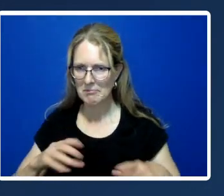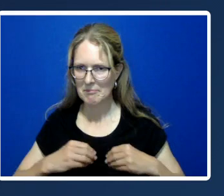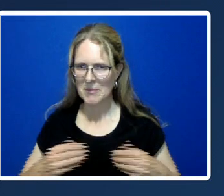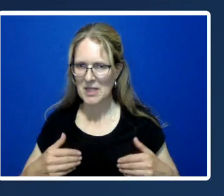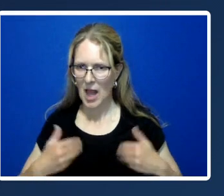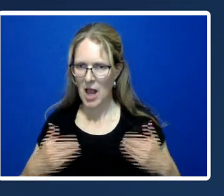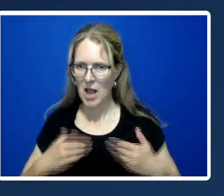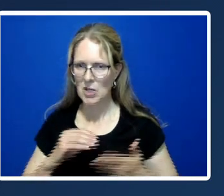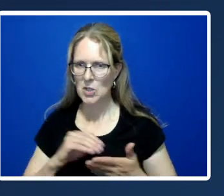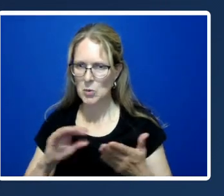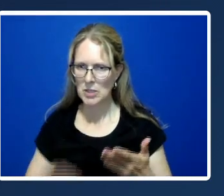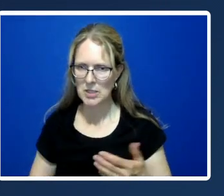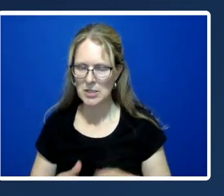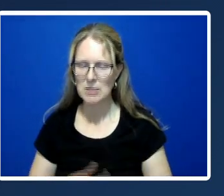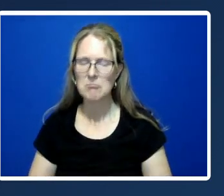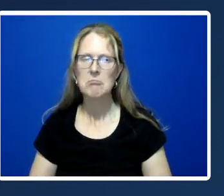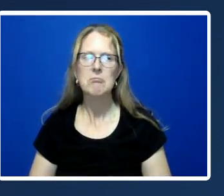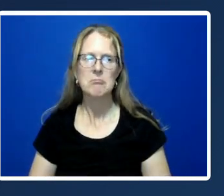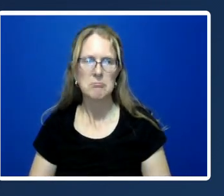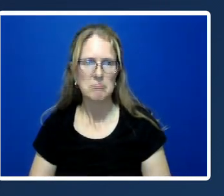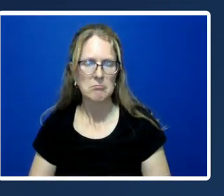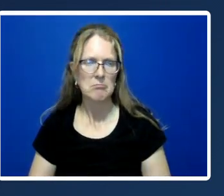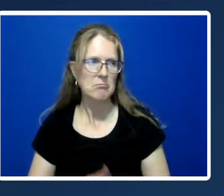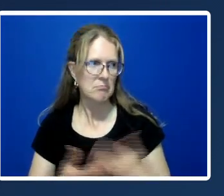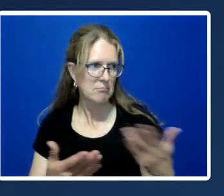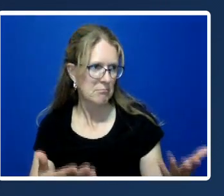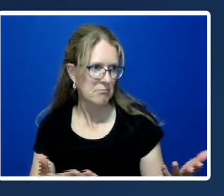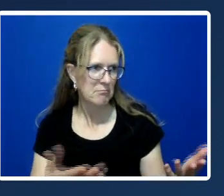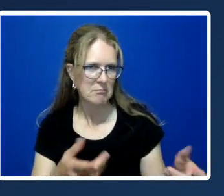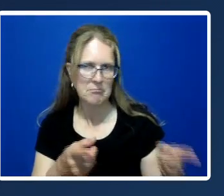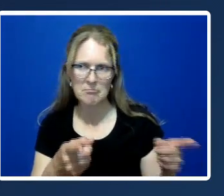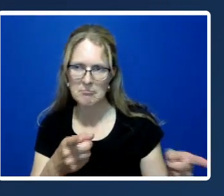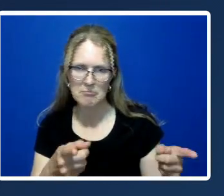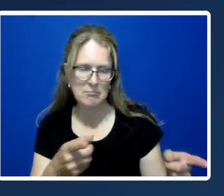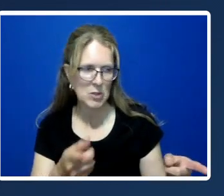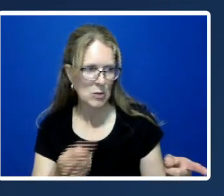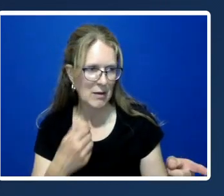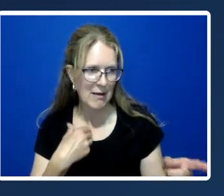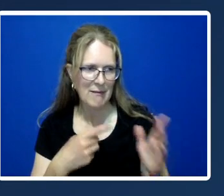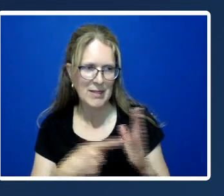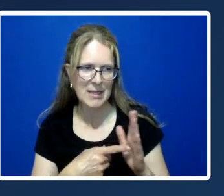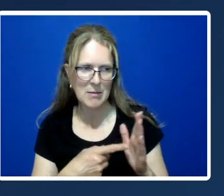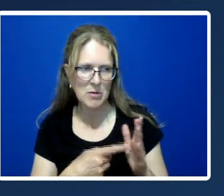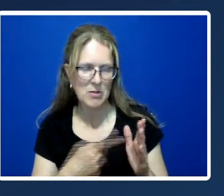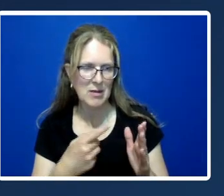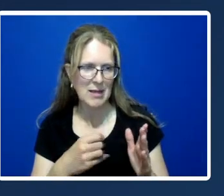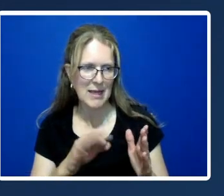any examples from that in your communities for under 16, for the younger population?